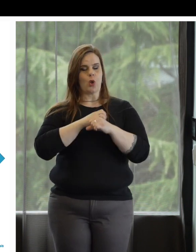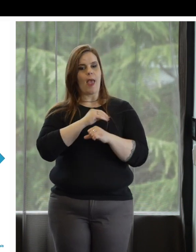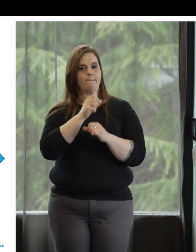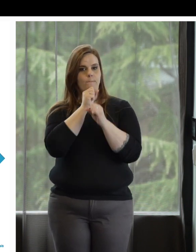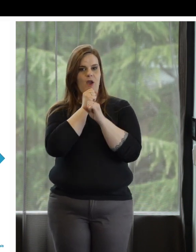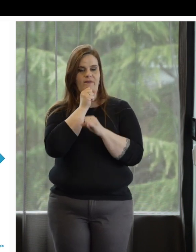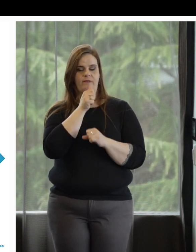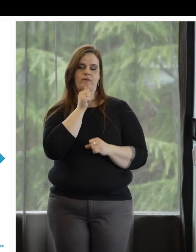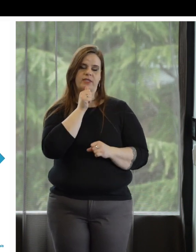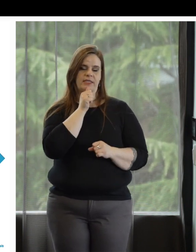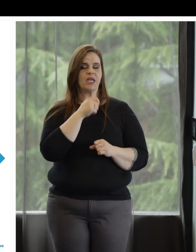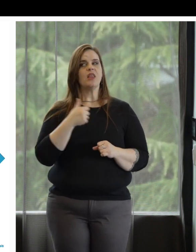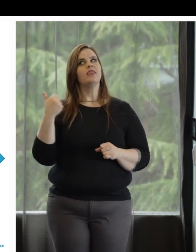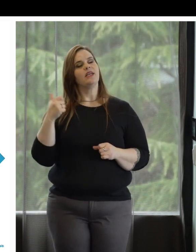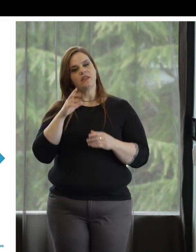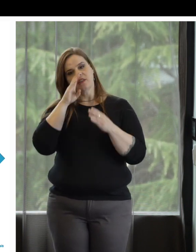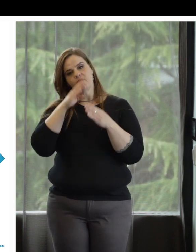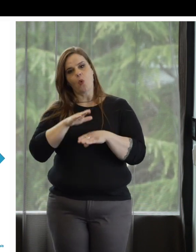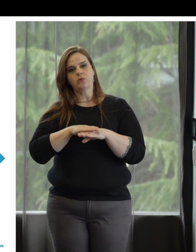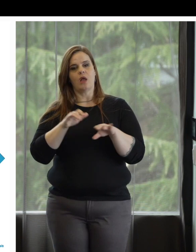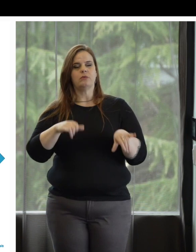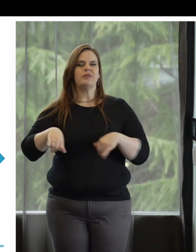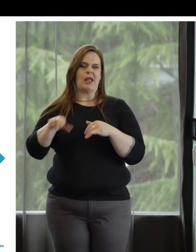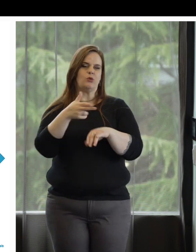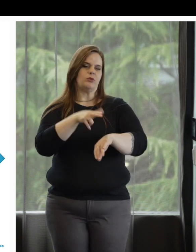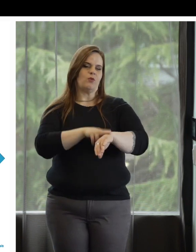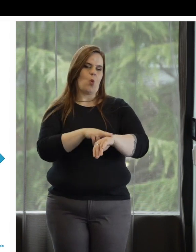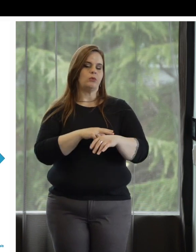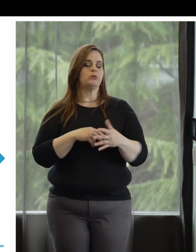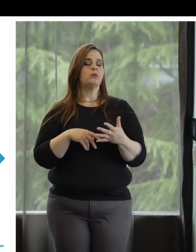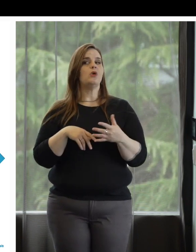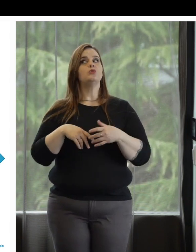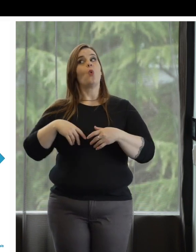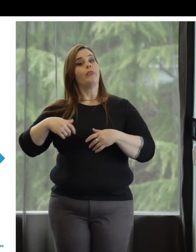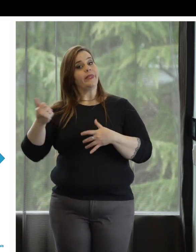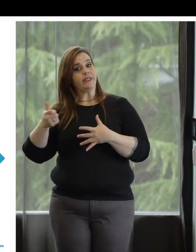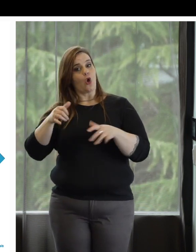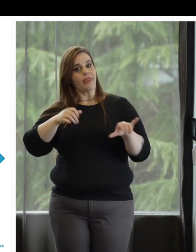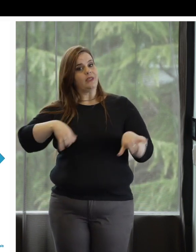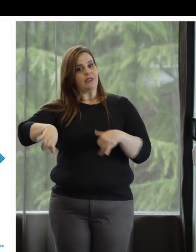And it is focused on standards. These are the standards that are needed and